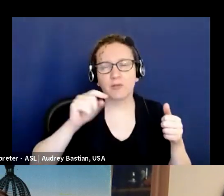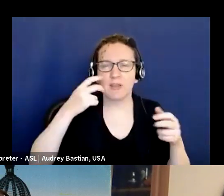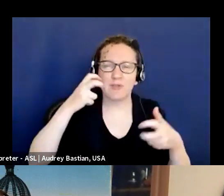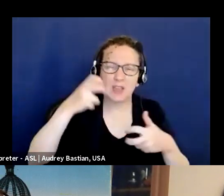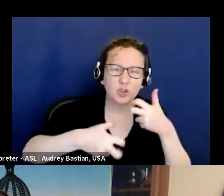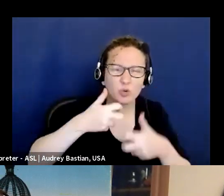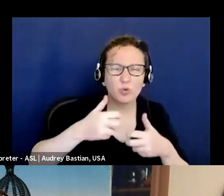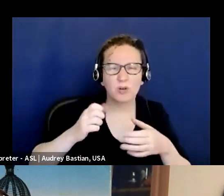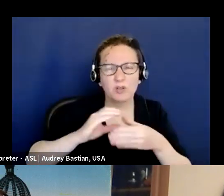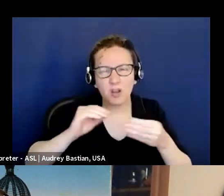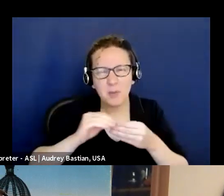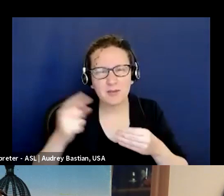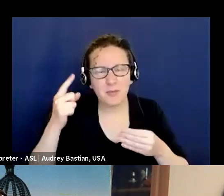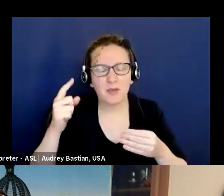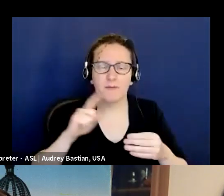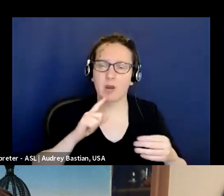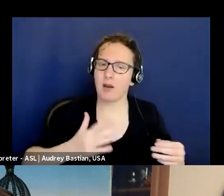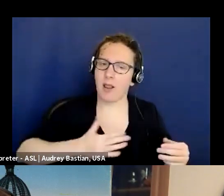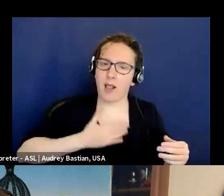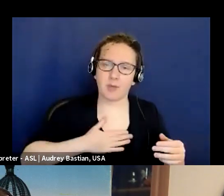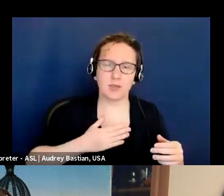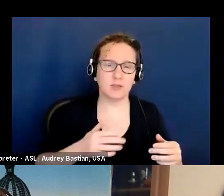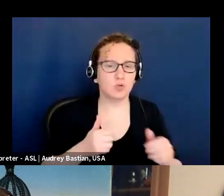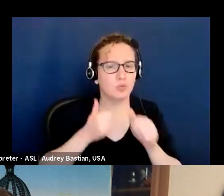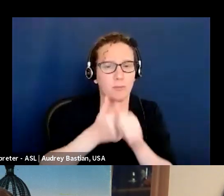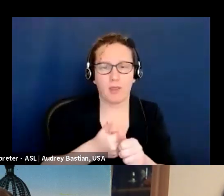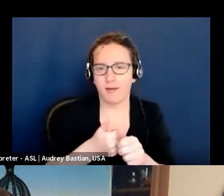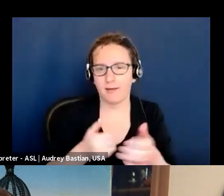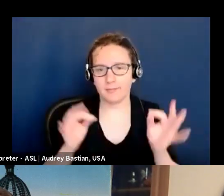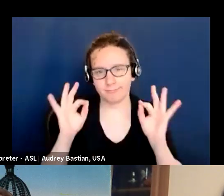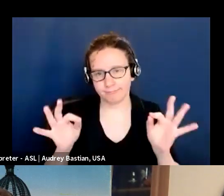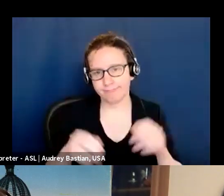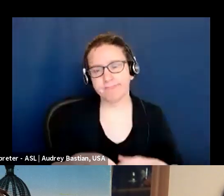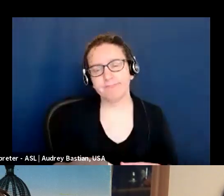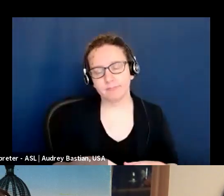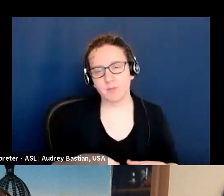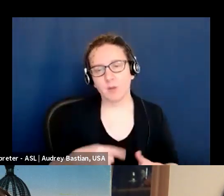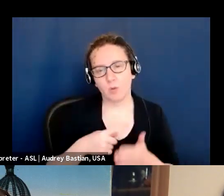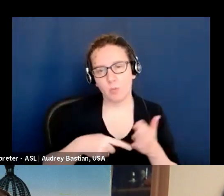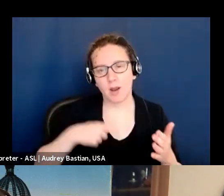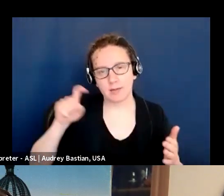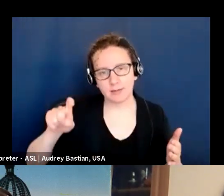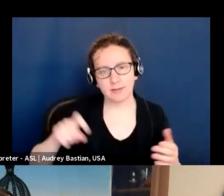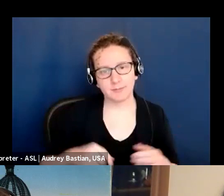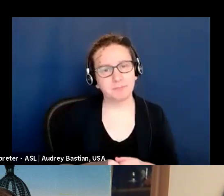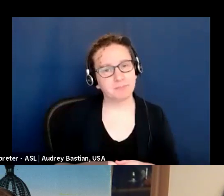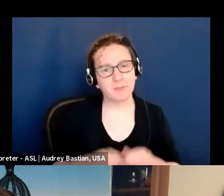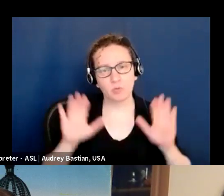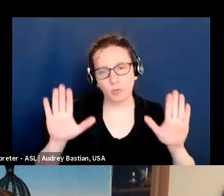were very happy to comply, like with what I needed. So that was great.